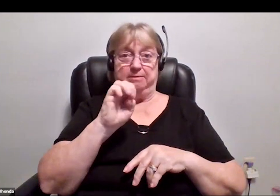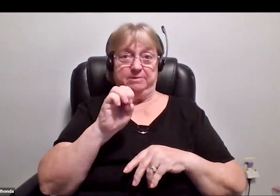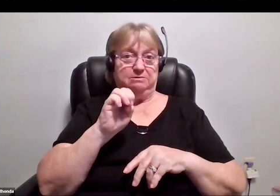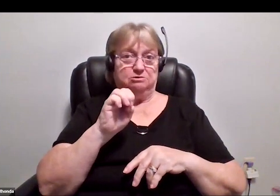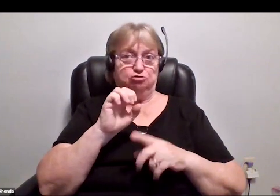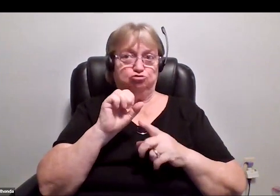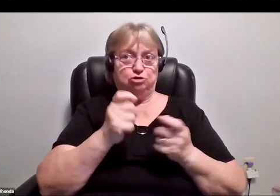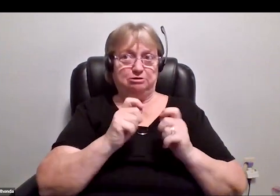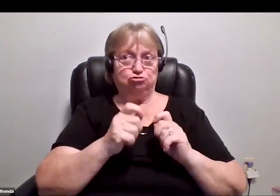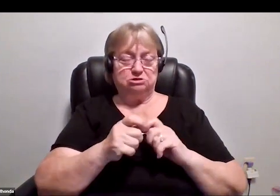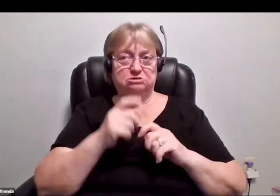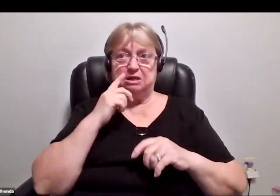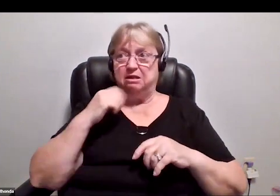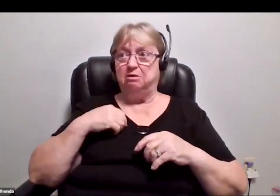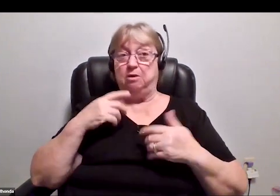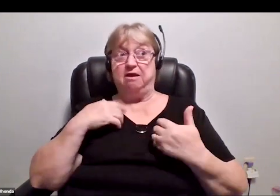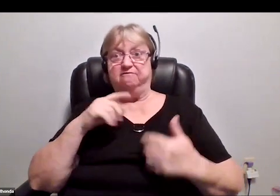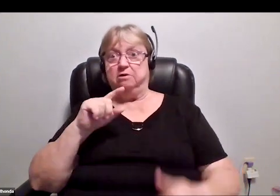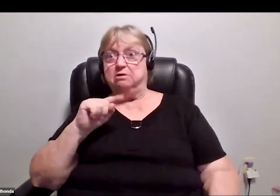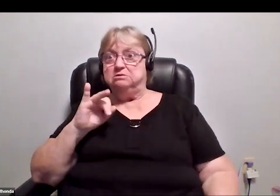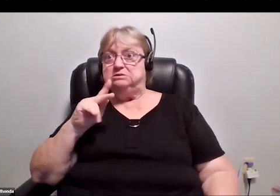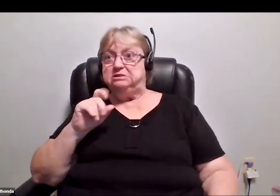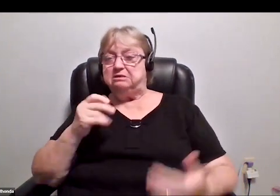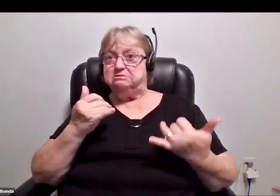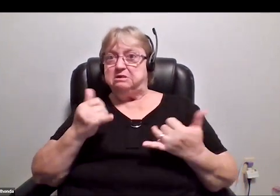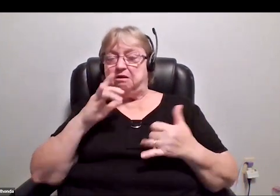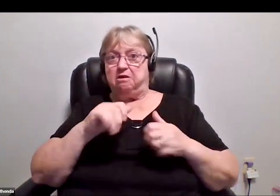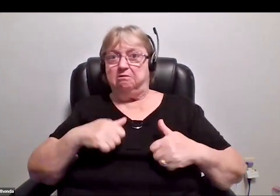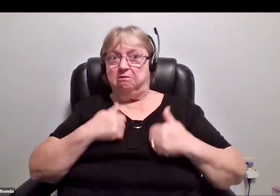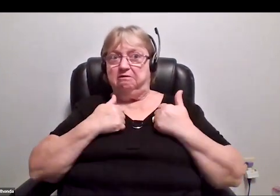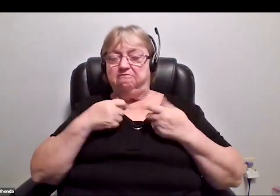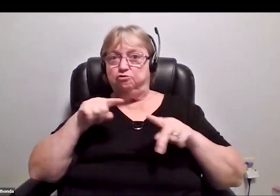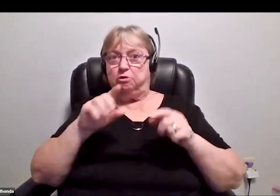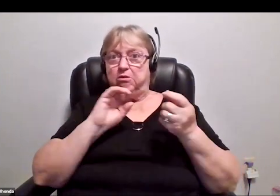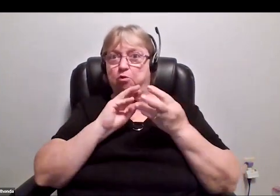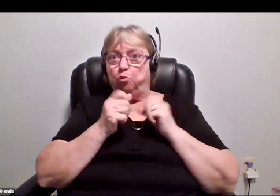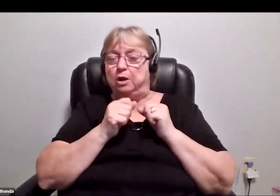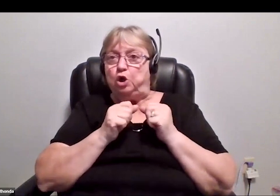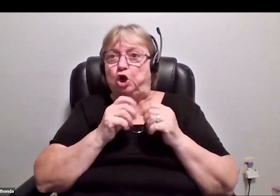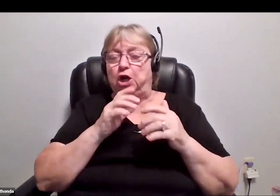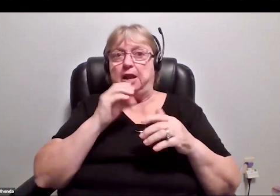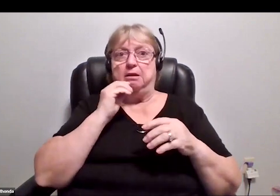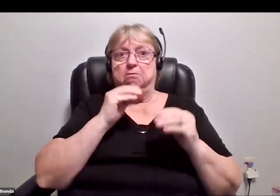through the winter in a wider range of spaces and more people with Lyme disease.